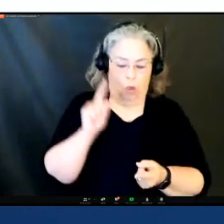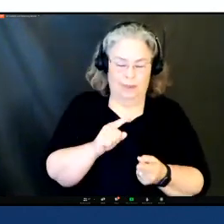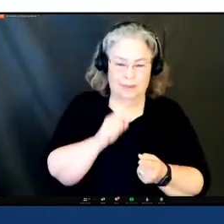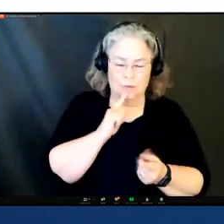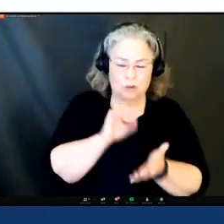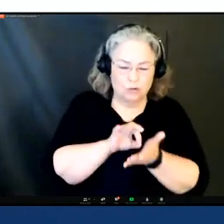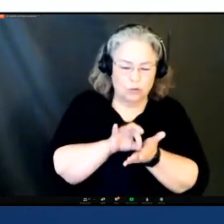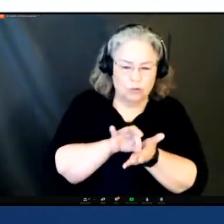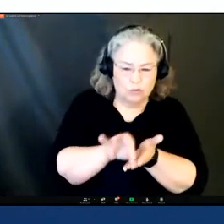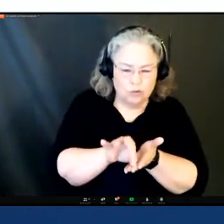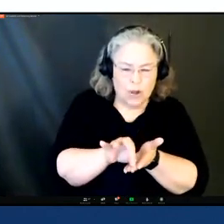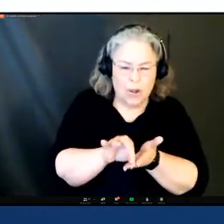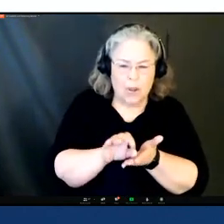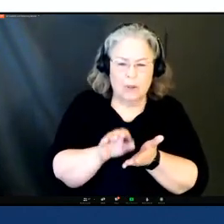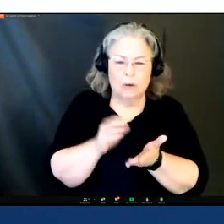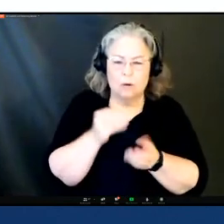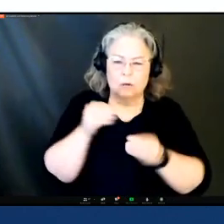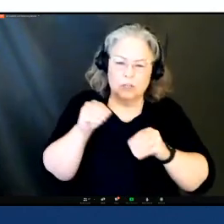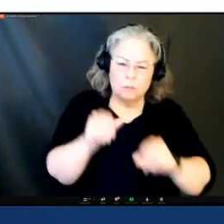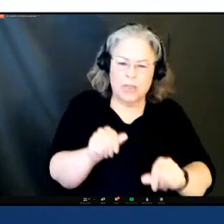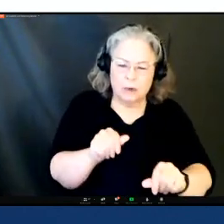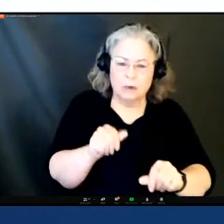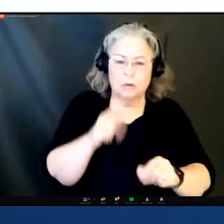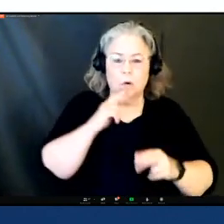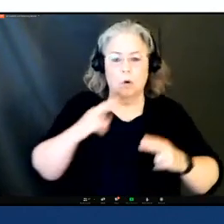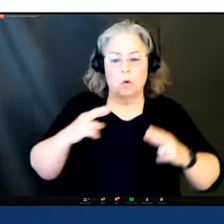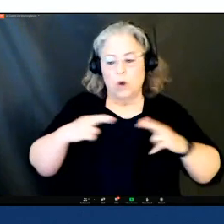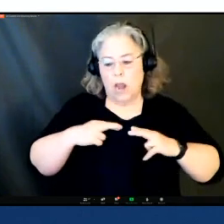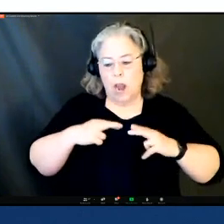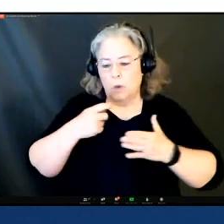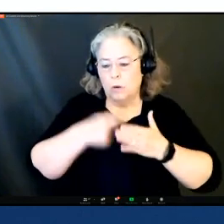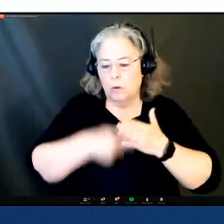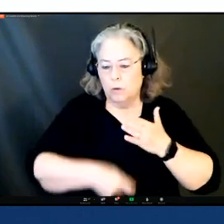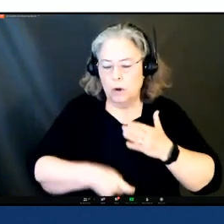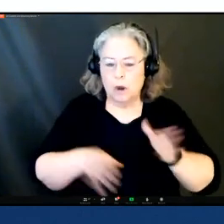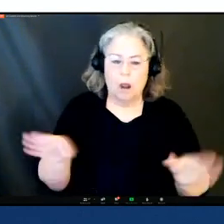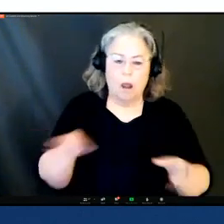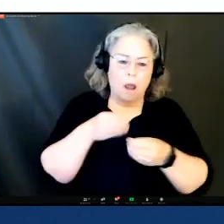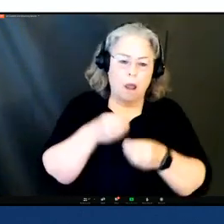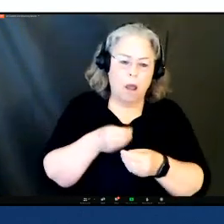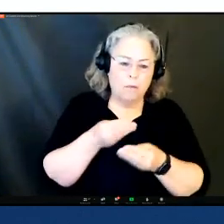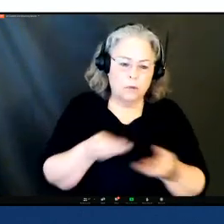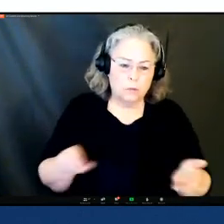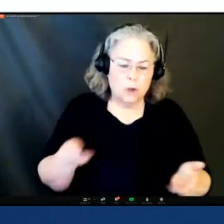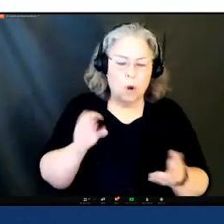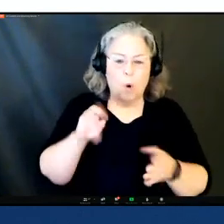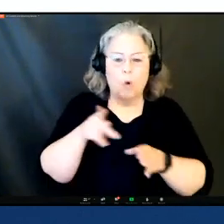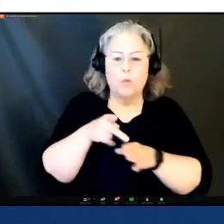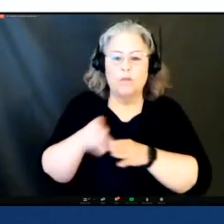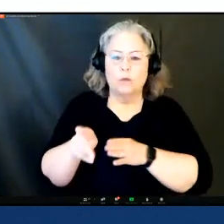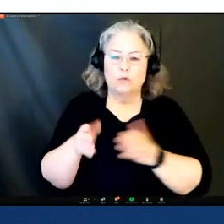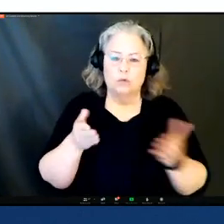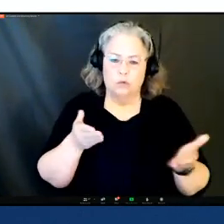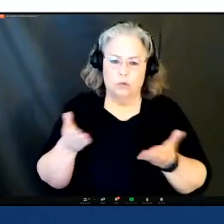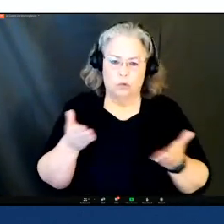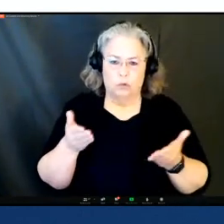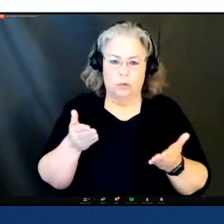Examples would include things like retirement costs, office supplies or professional services like fund centers.